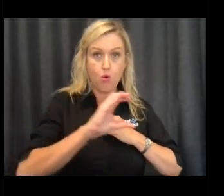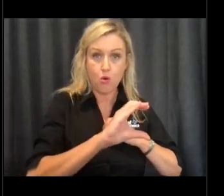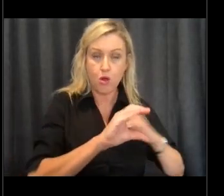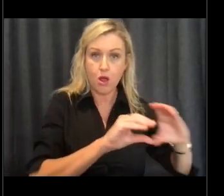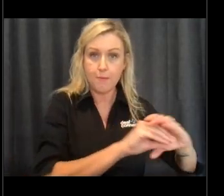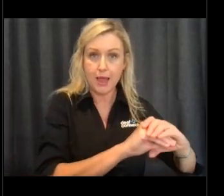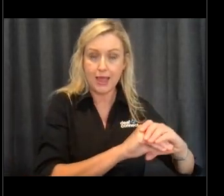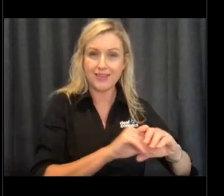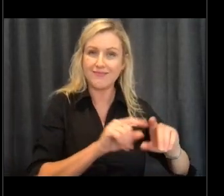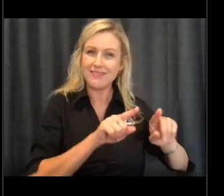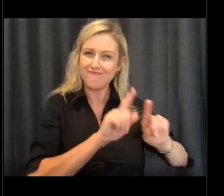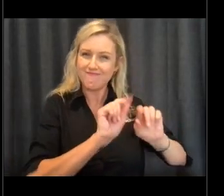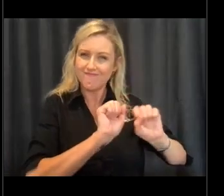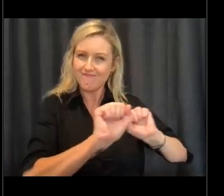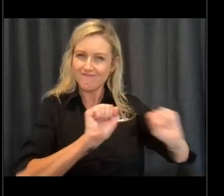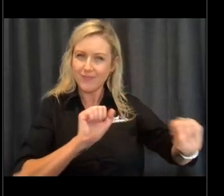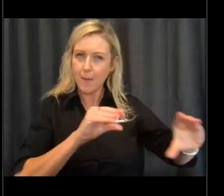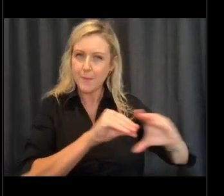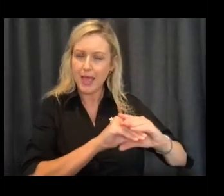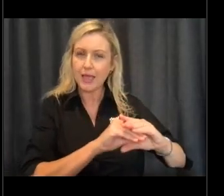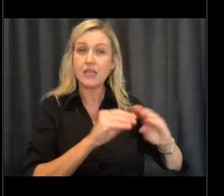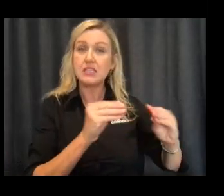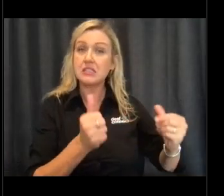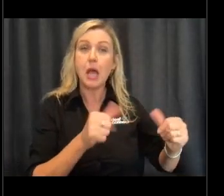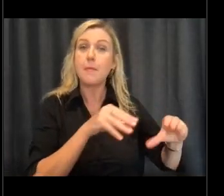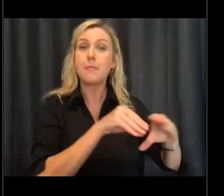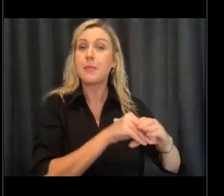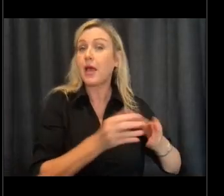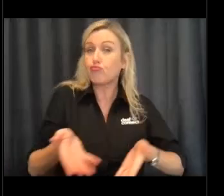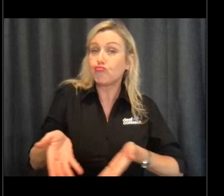Some might be happy for you to get the money yourself and get the work.